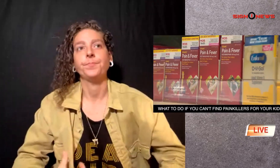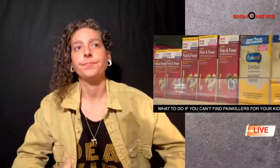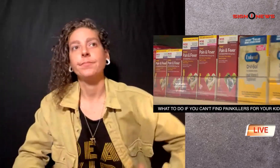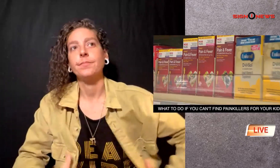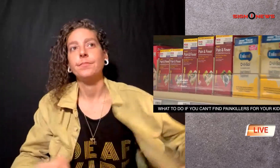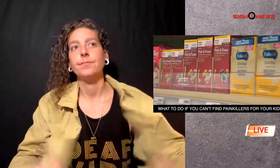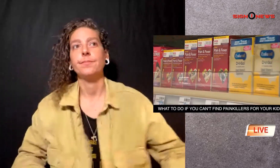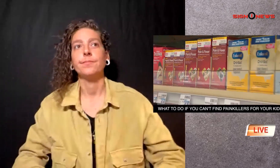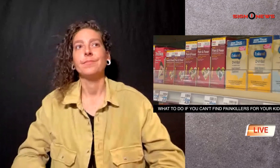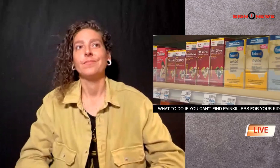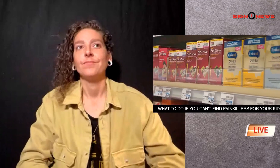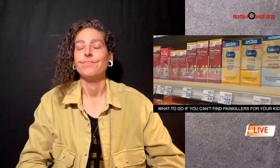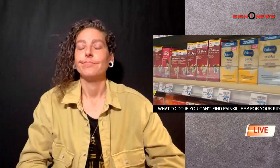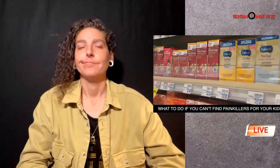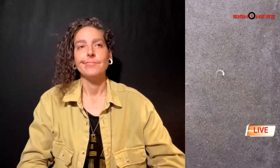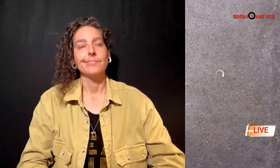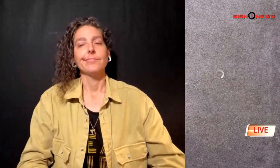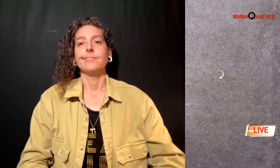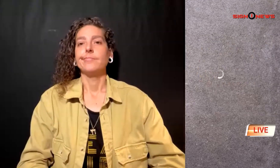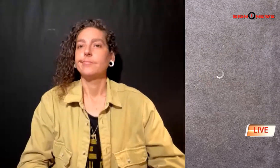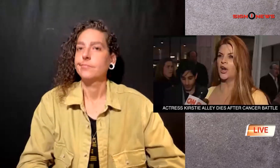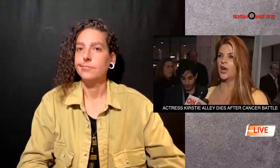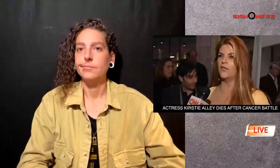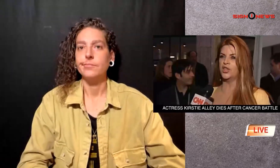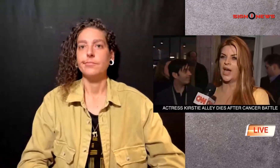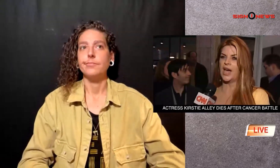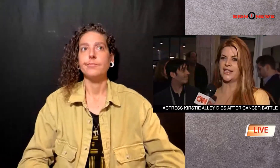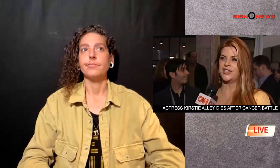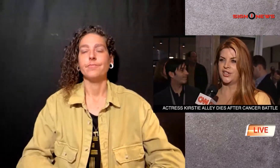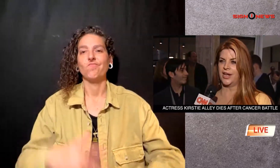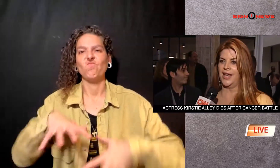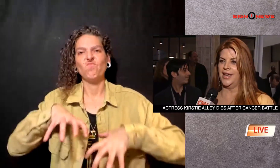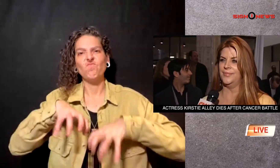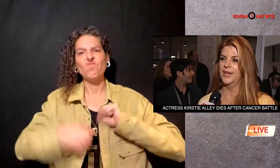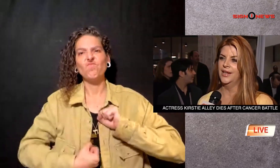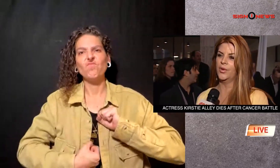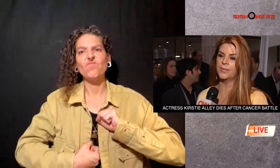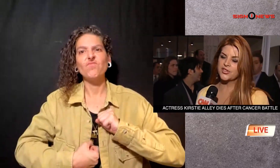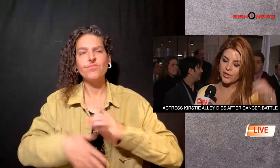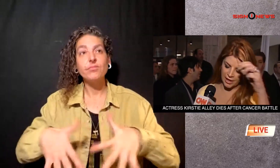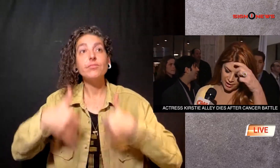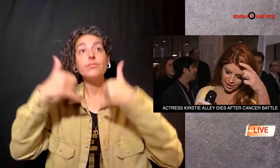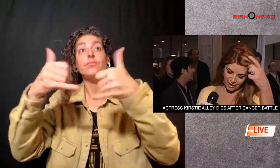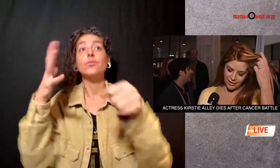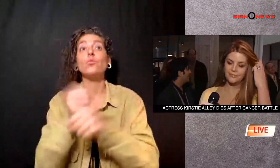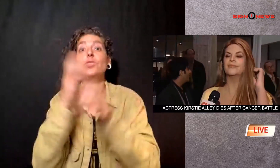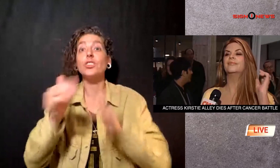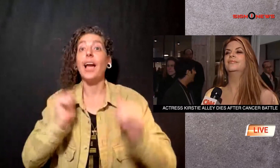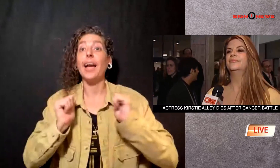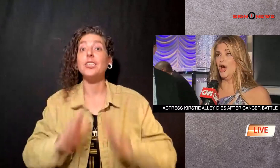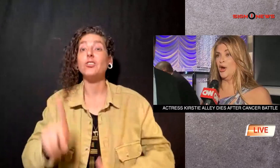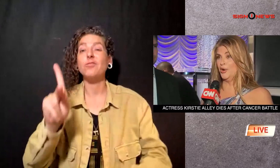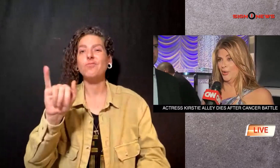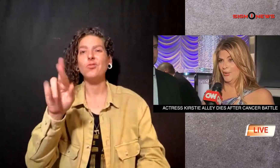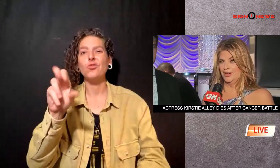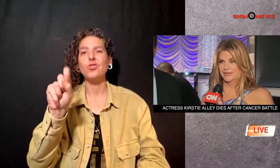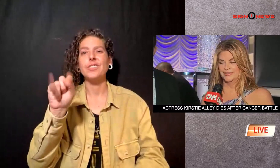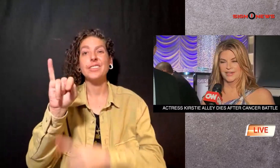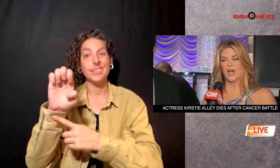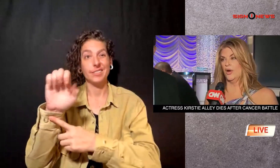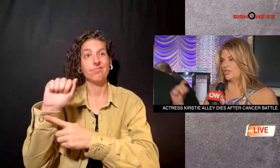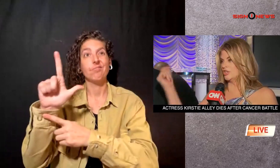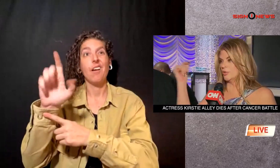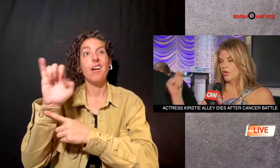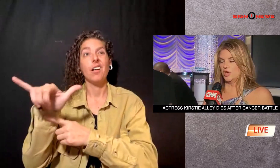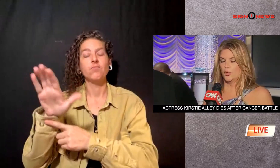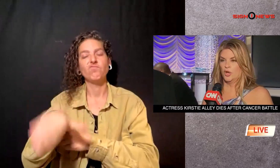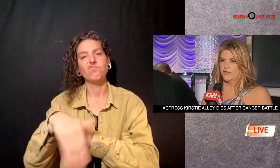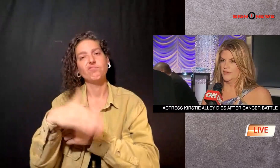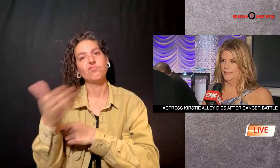gets dehydrated heartbreaking news Emmy award-winning actress